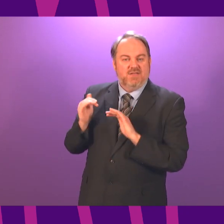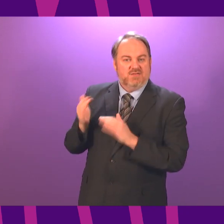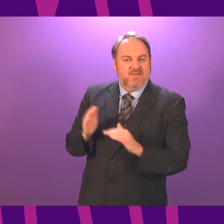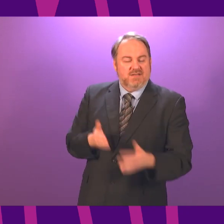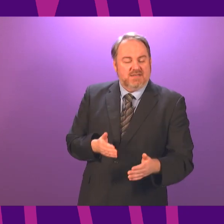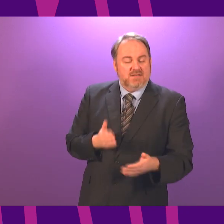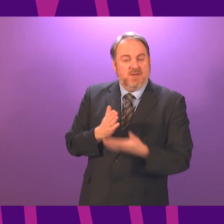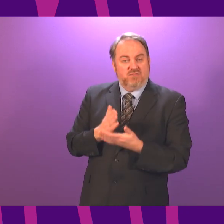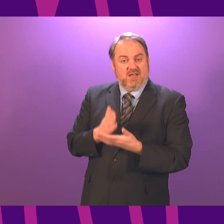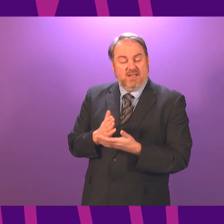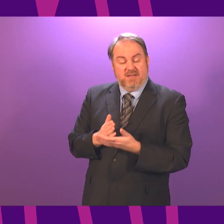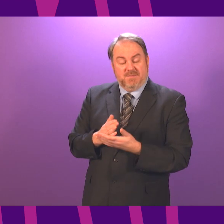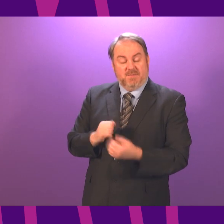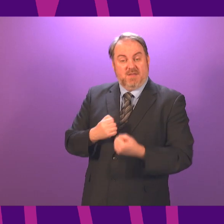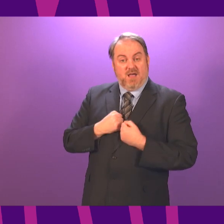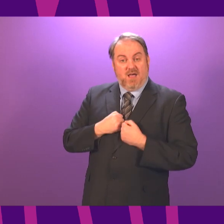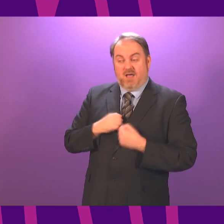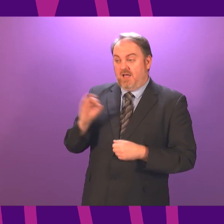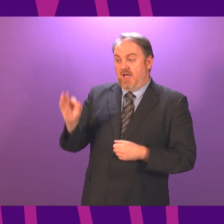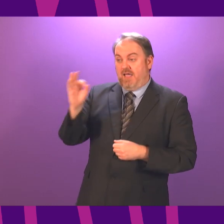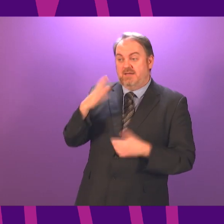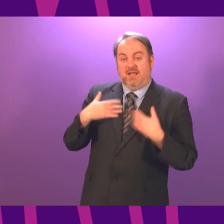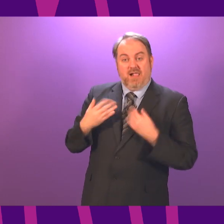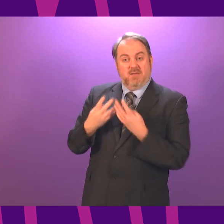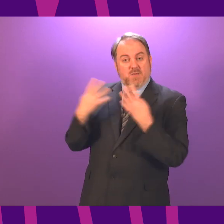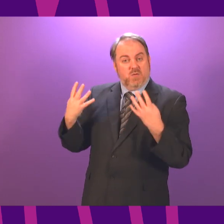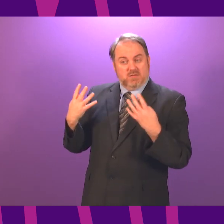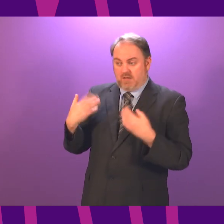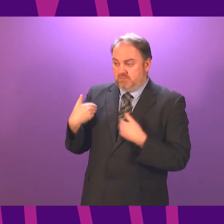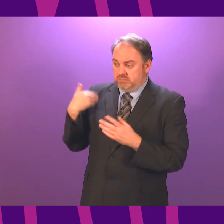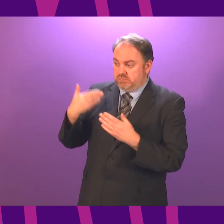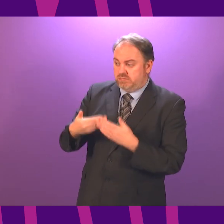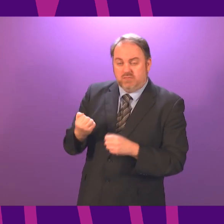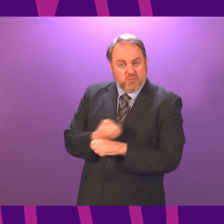figures show that our island health boards are doing very well in terms of moving through those